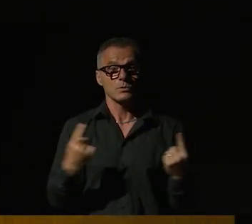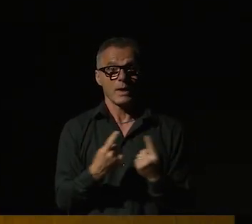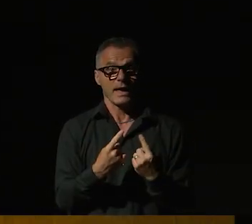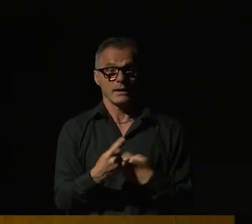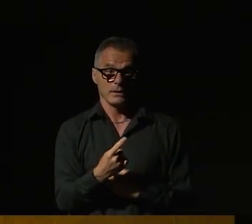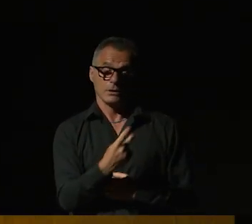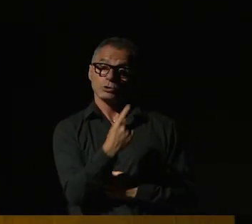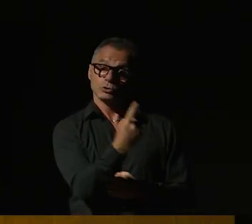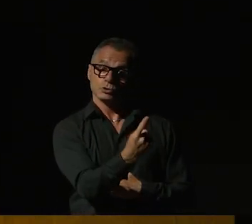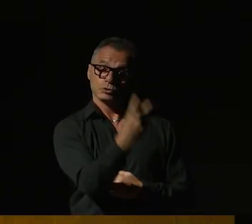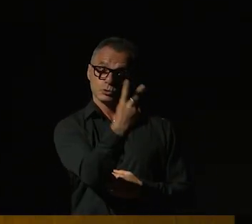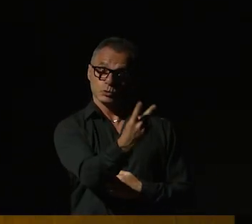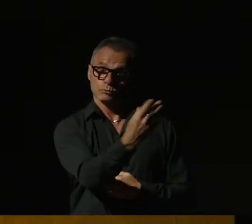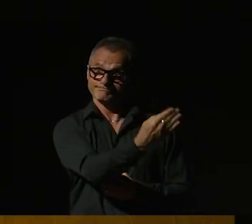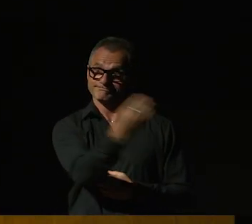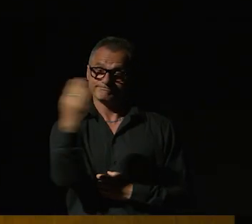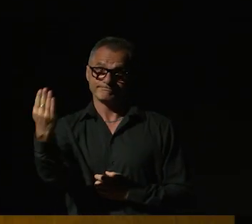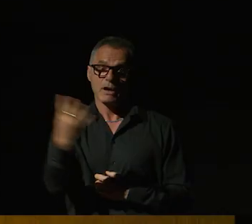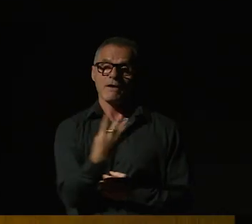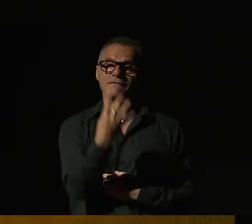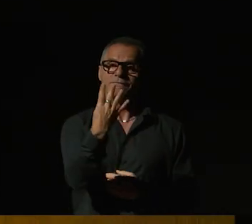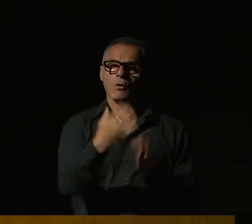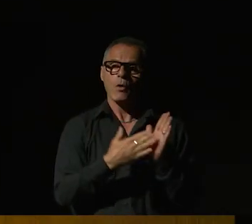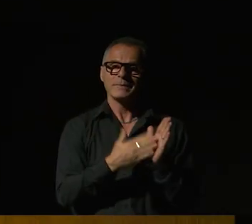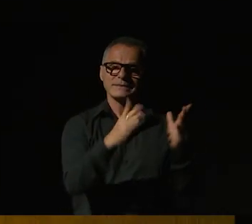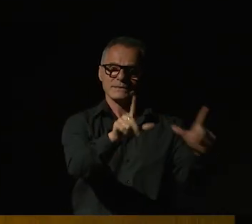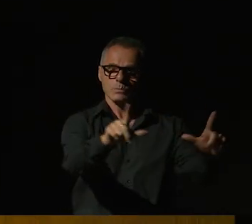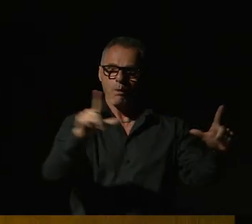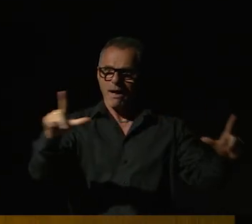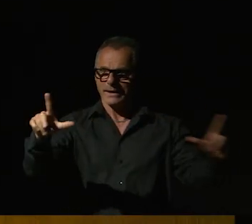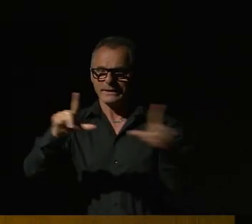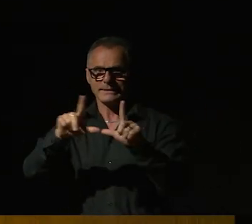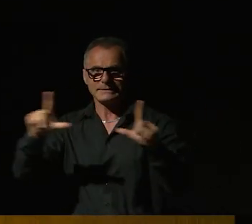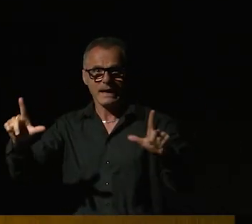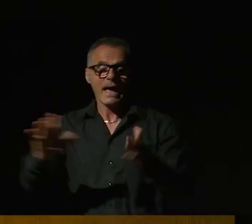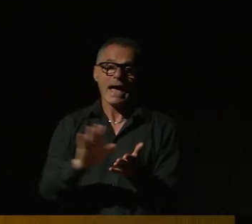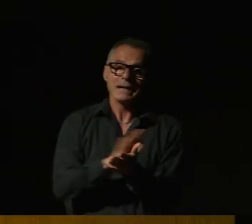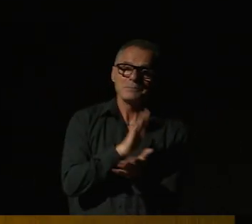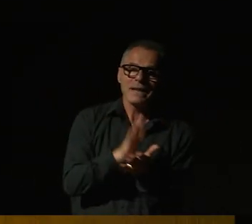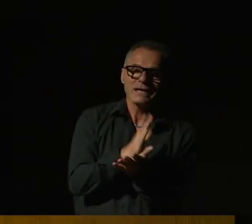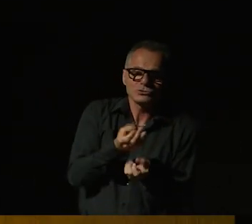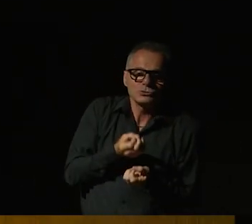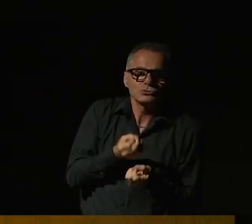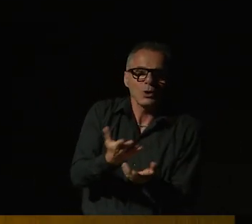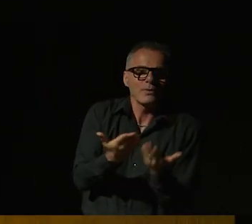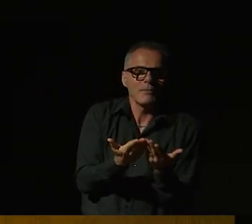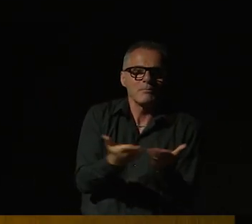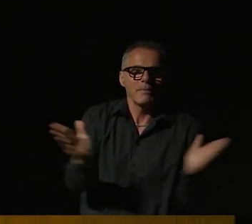and it is thus a special pleasure that we can show them again to our public. Given that for their sheer size